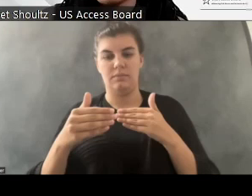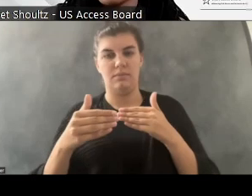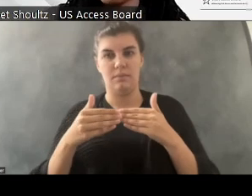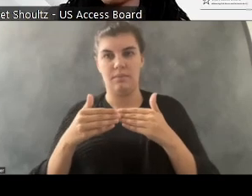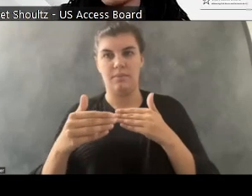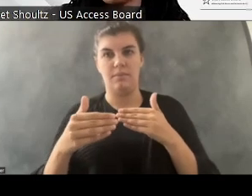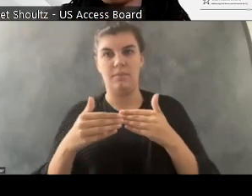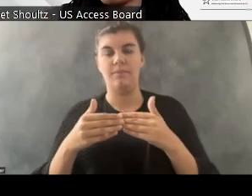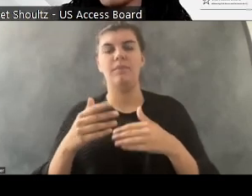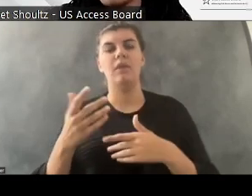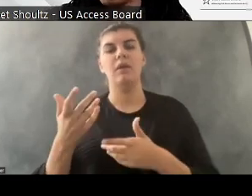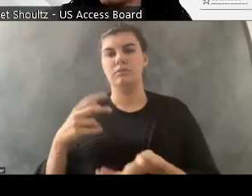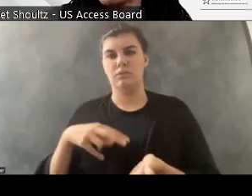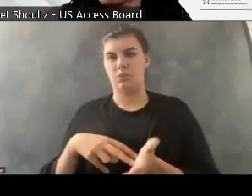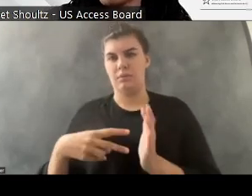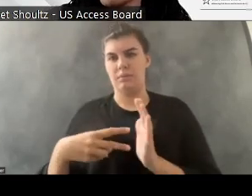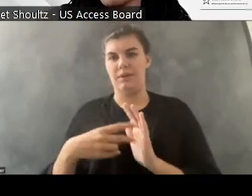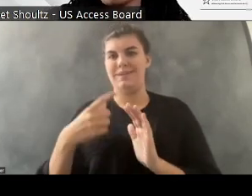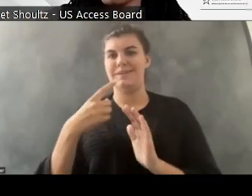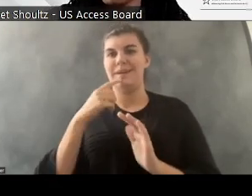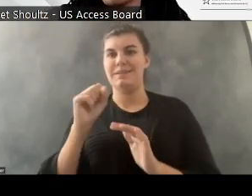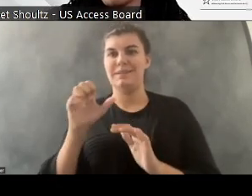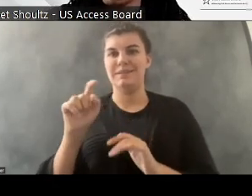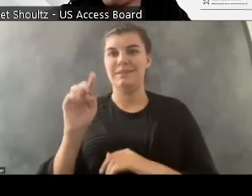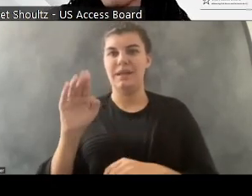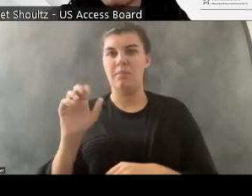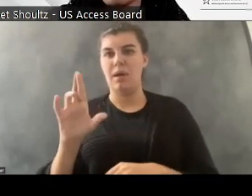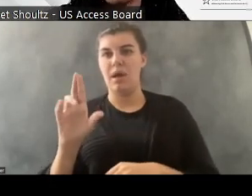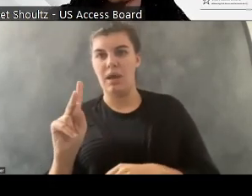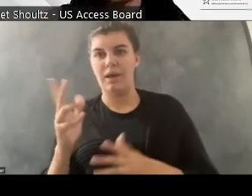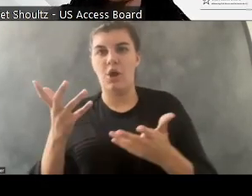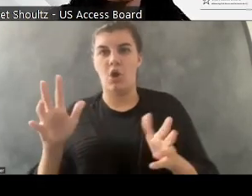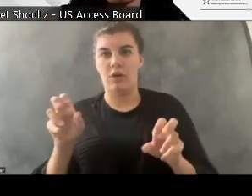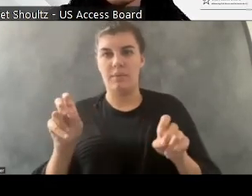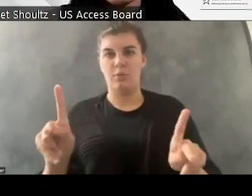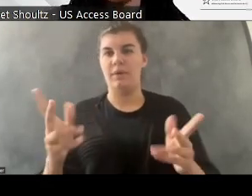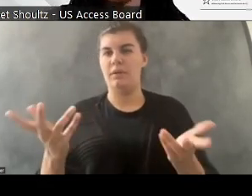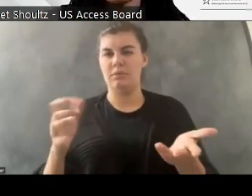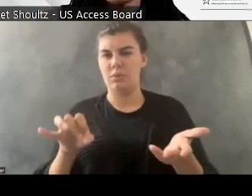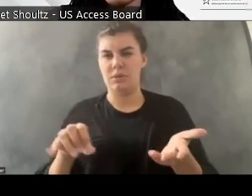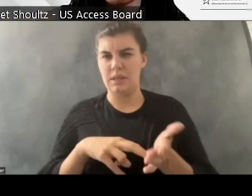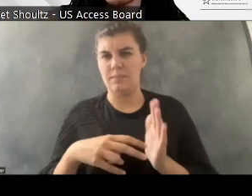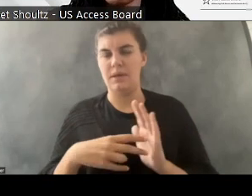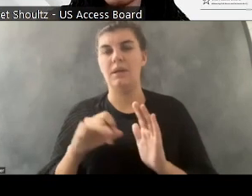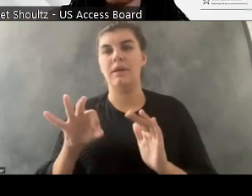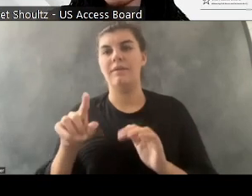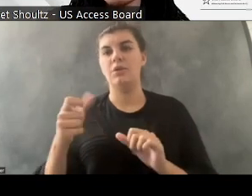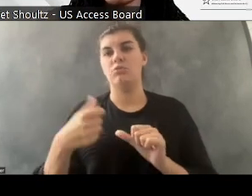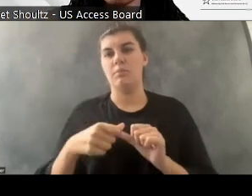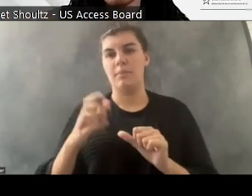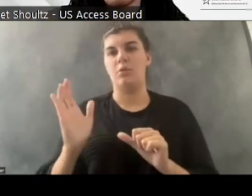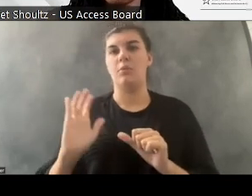Now what do we mean where a setback is already permitted? If you remember in the NPRM, a setback